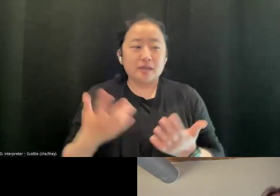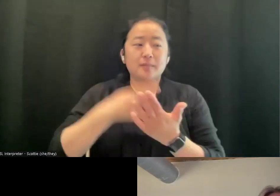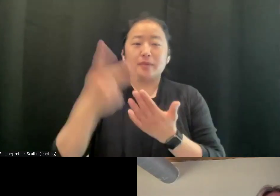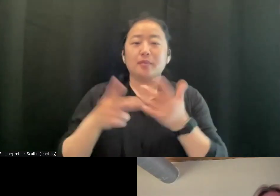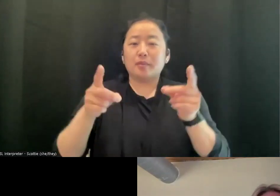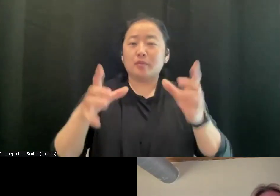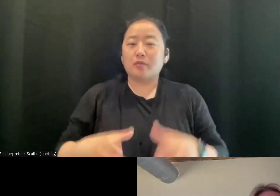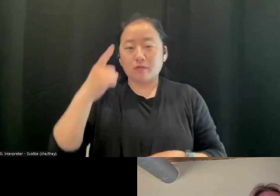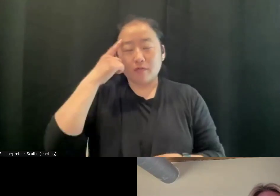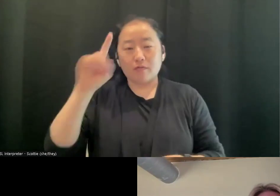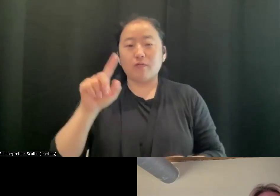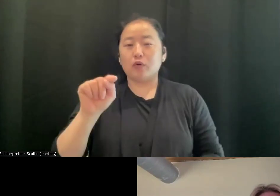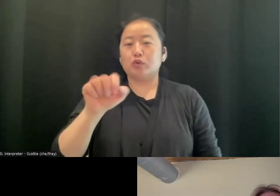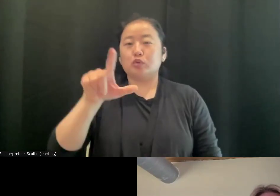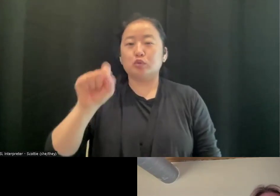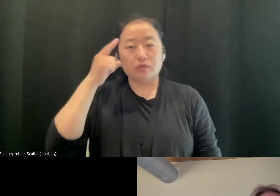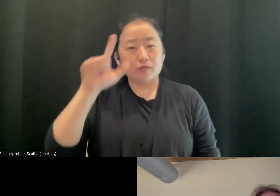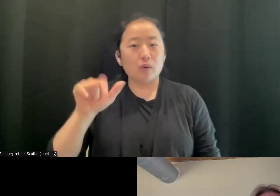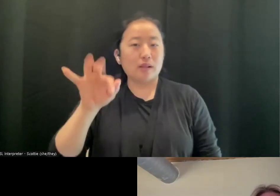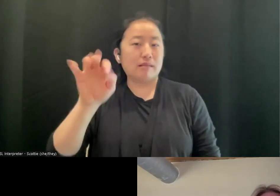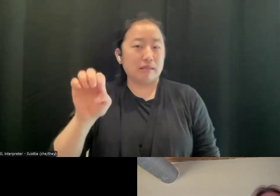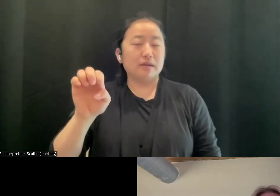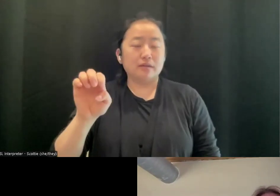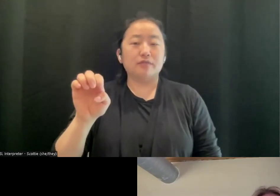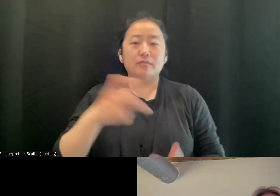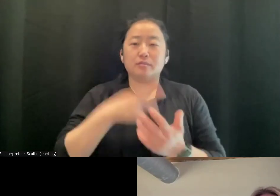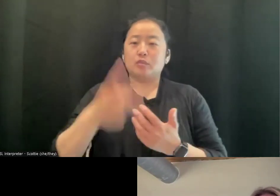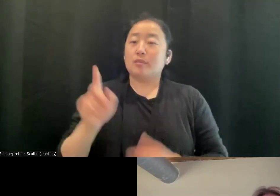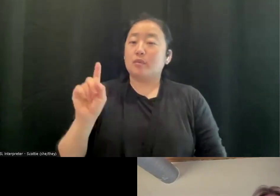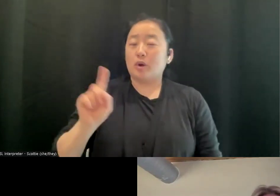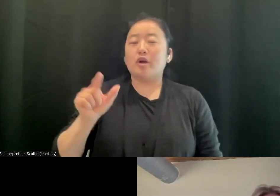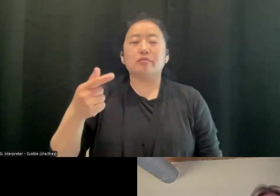for Tools For Life program in Georgia. We hope you will all come and visit